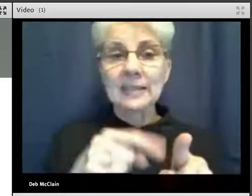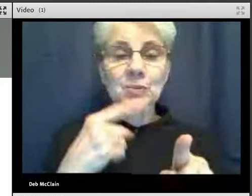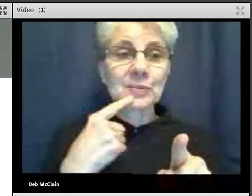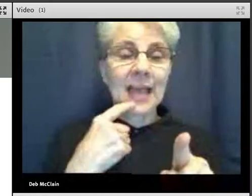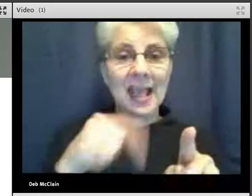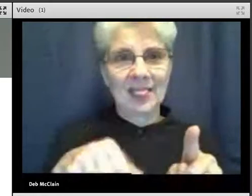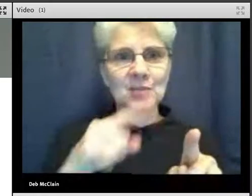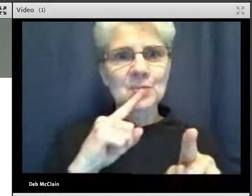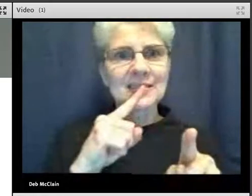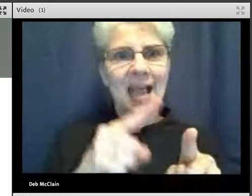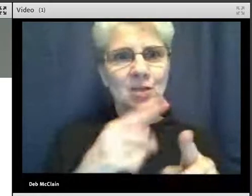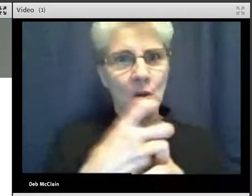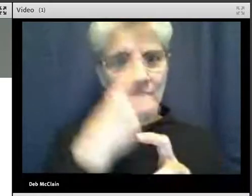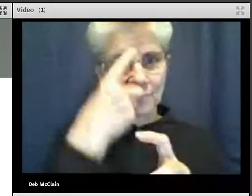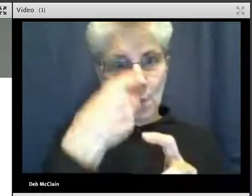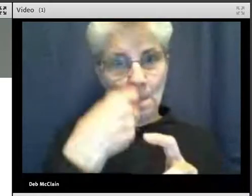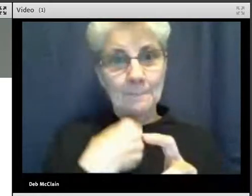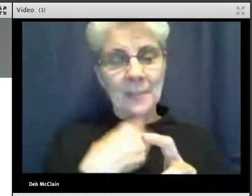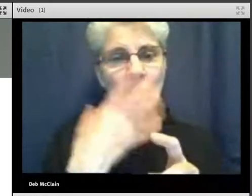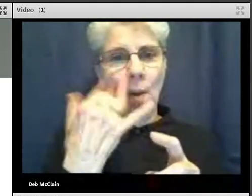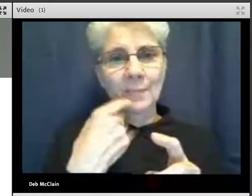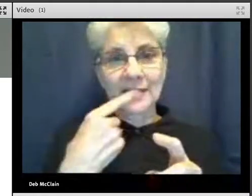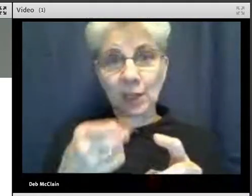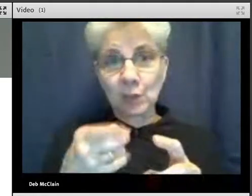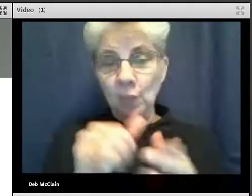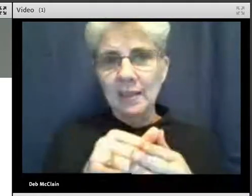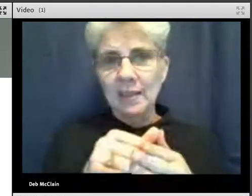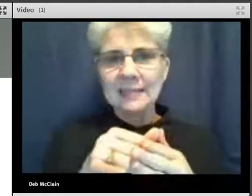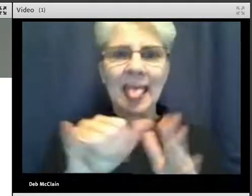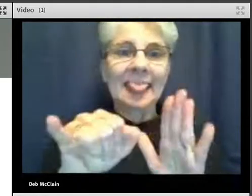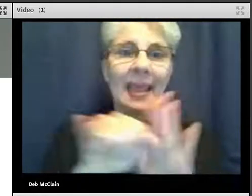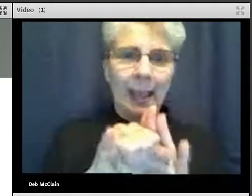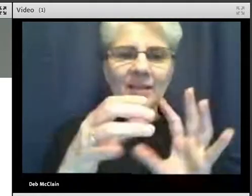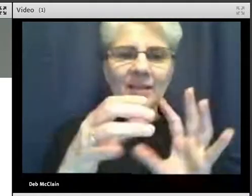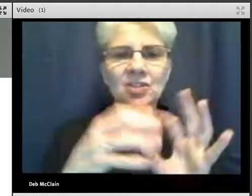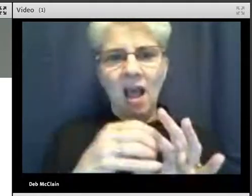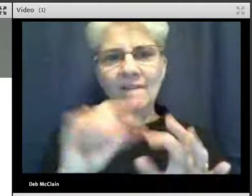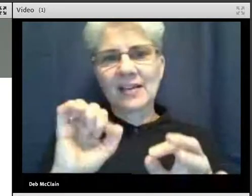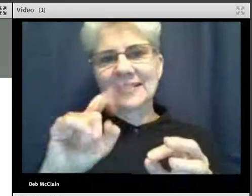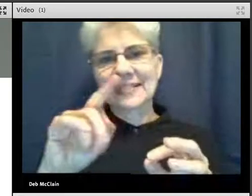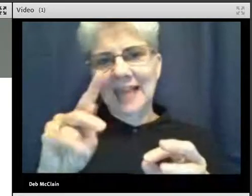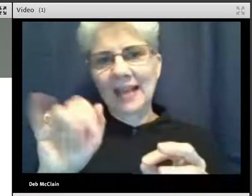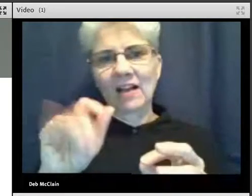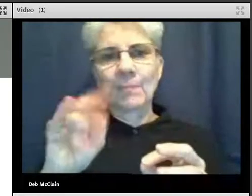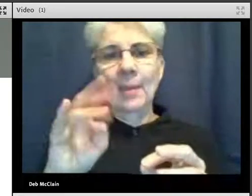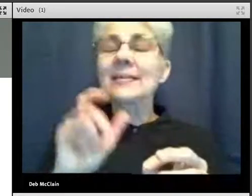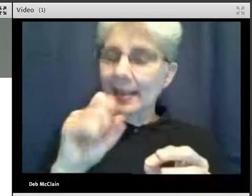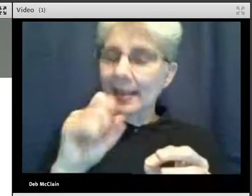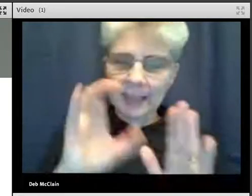I also don't need to say -- and this was actually really hard for me, which is why I'm saying it -- say "image of a stack of pancakes."